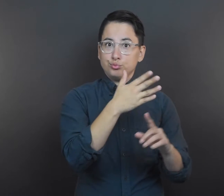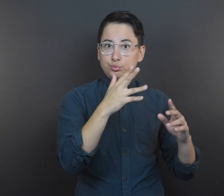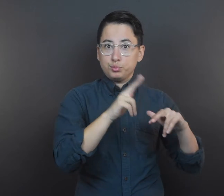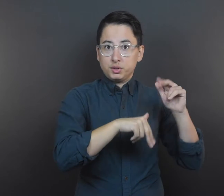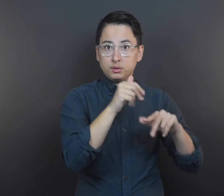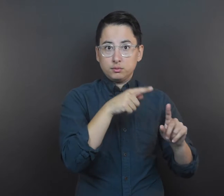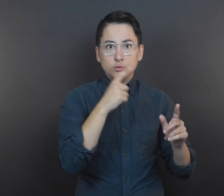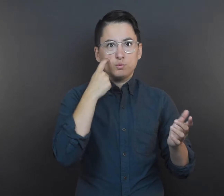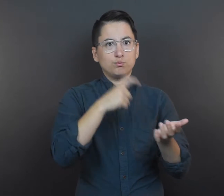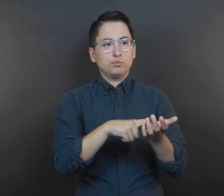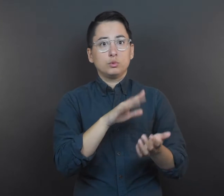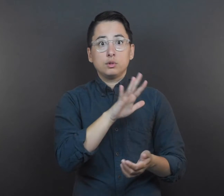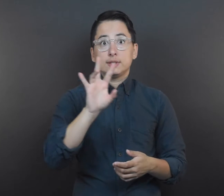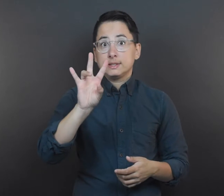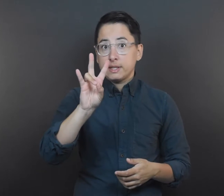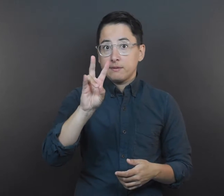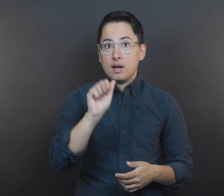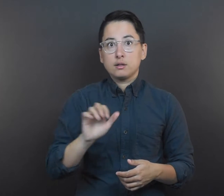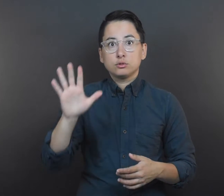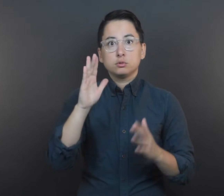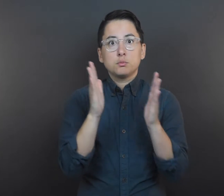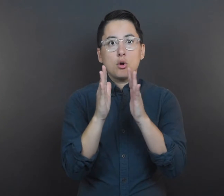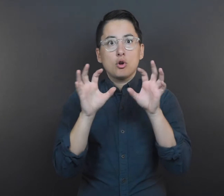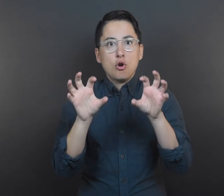were lethargic and not as hungry as usual.